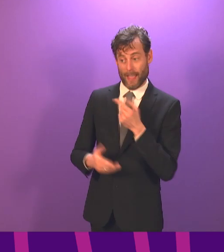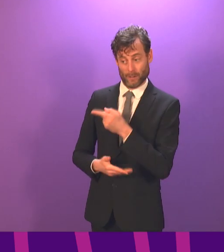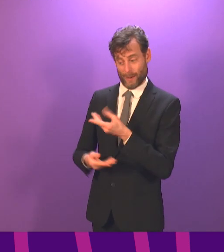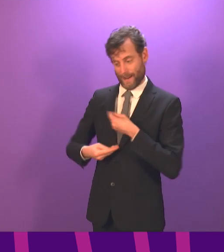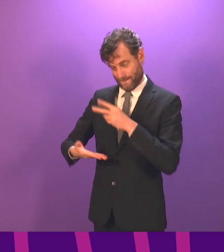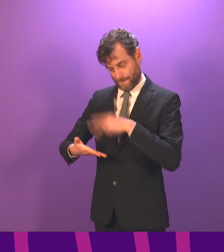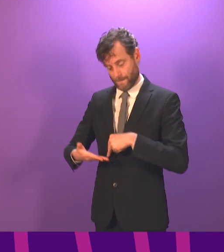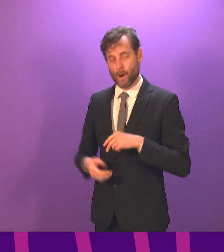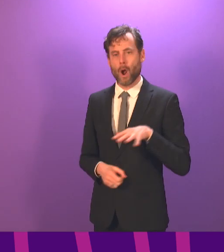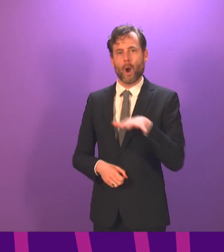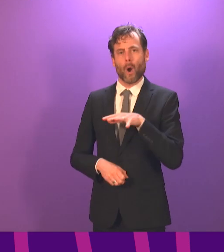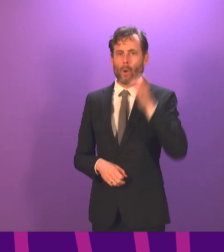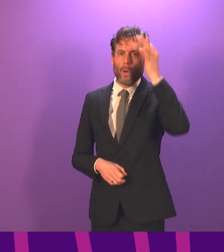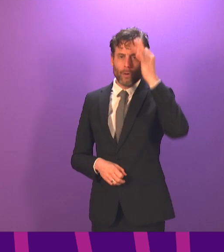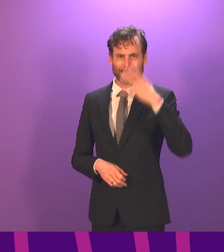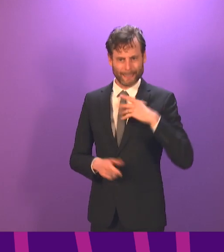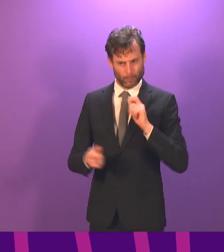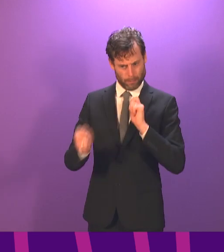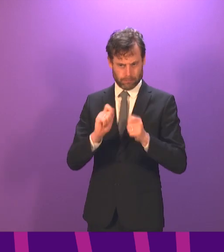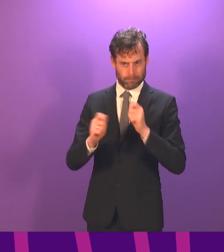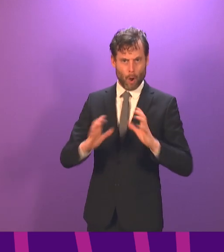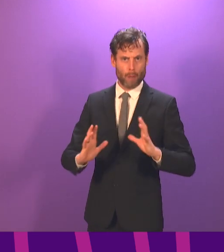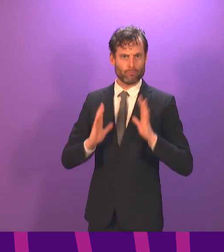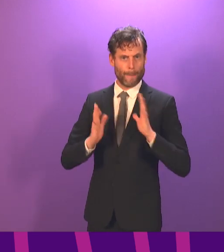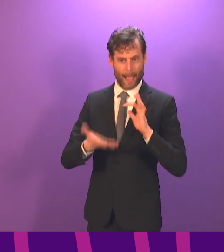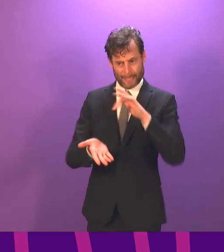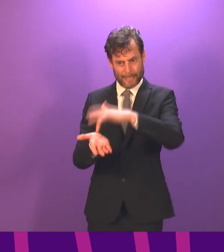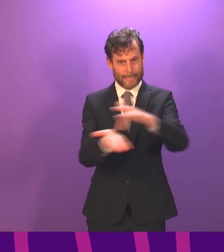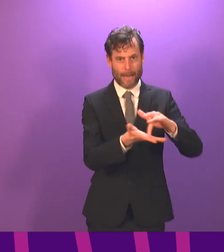authorities will need to make a range of changes to polling places to ensure that they are Covid